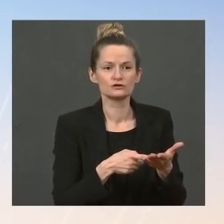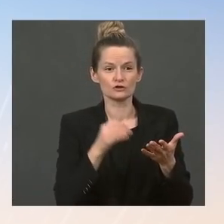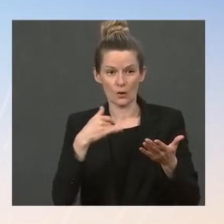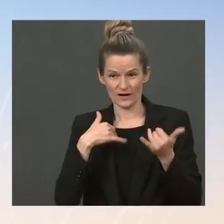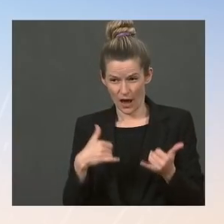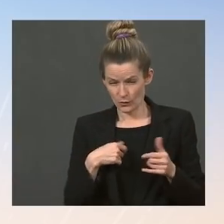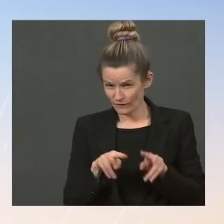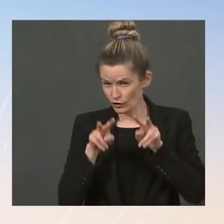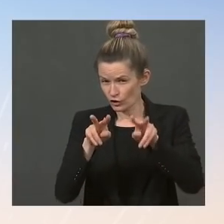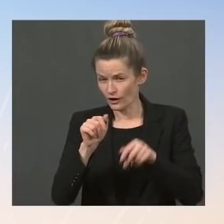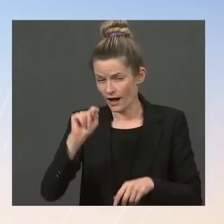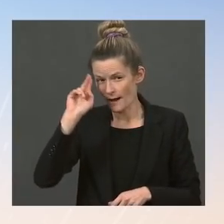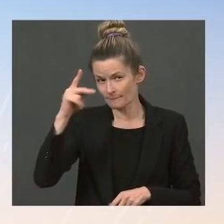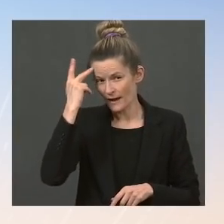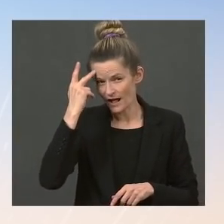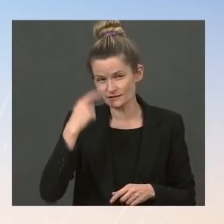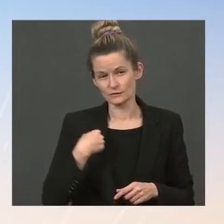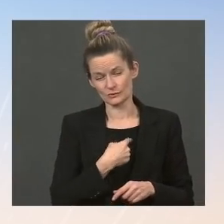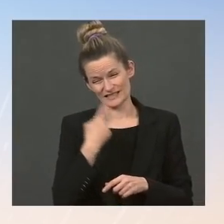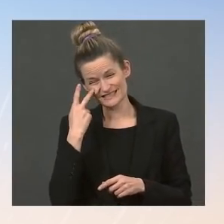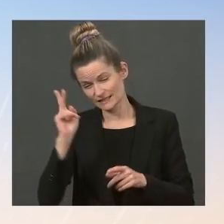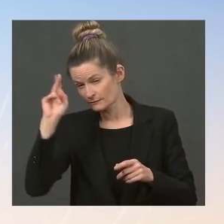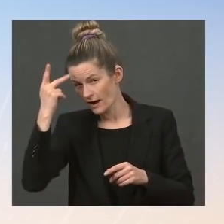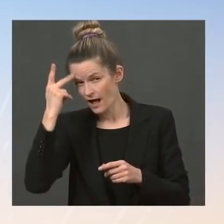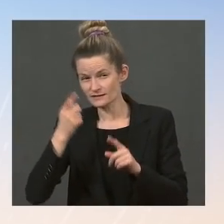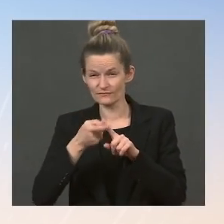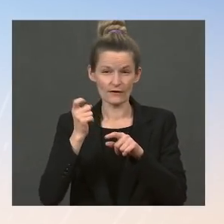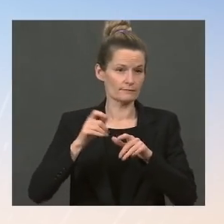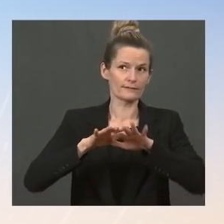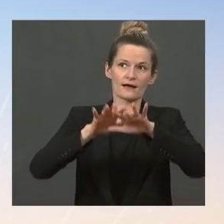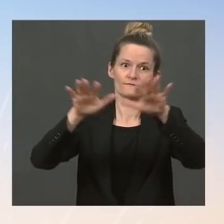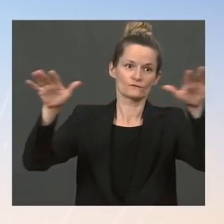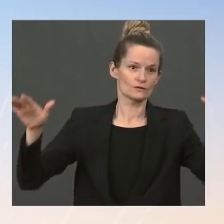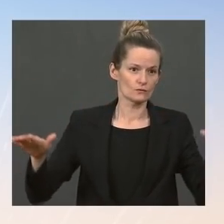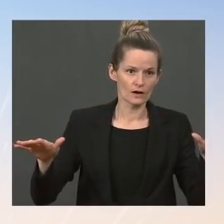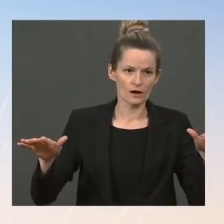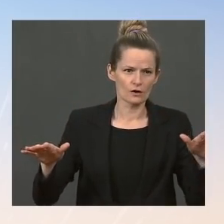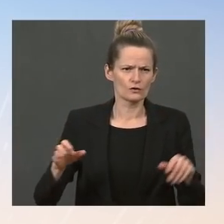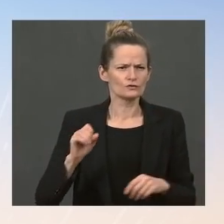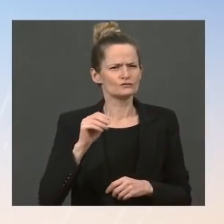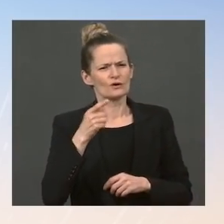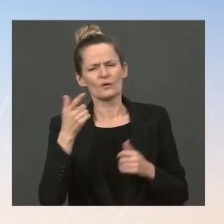we know where the politics is coming from. But our argument is that this is about --